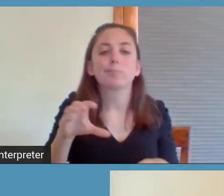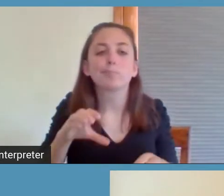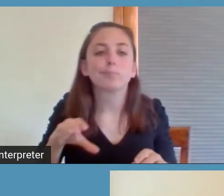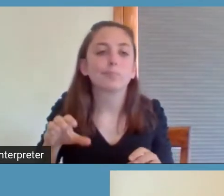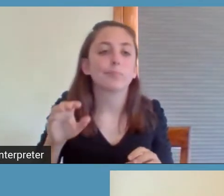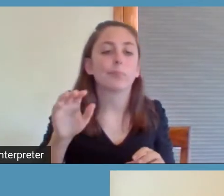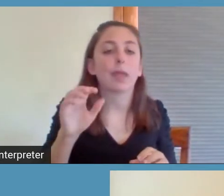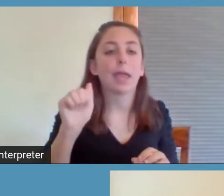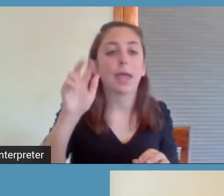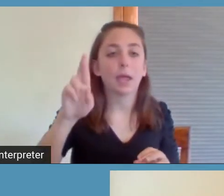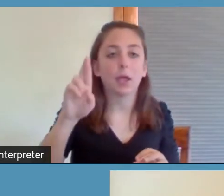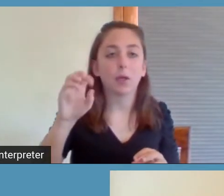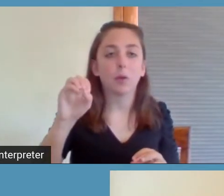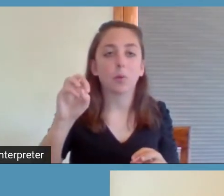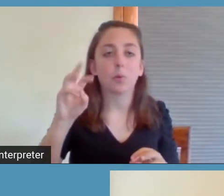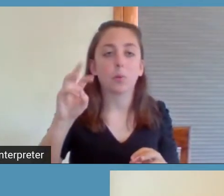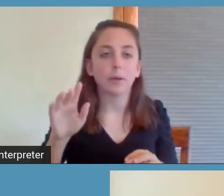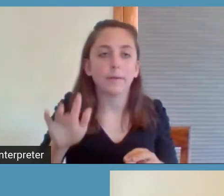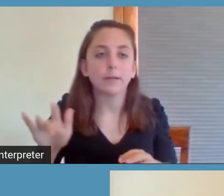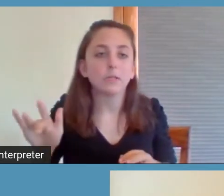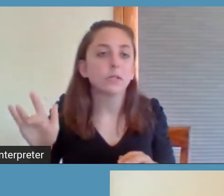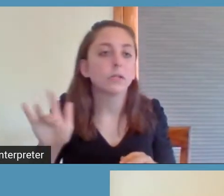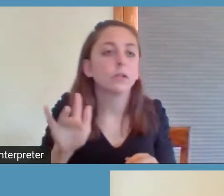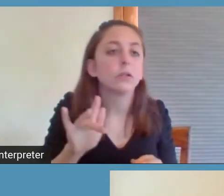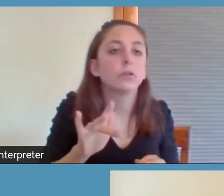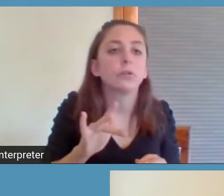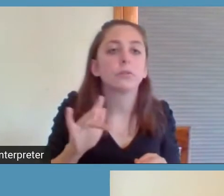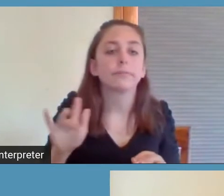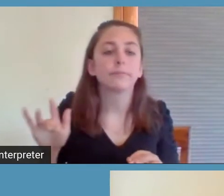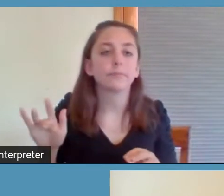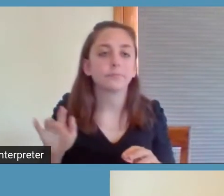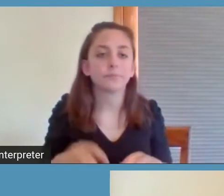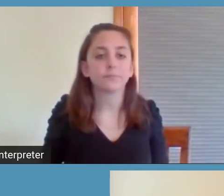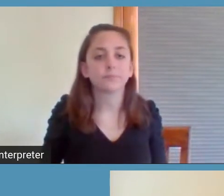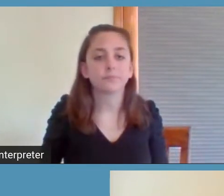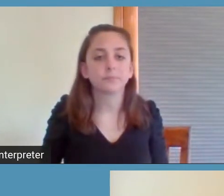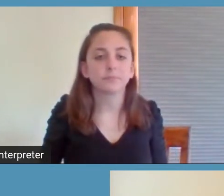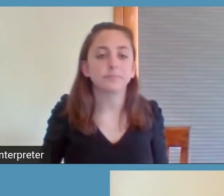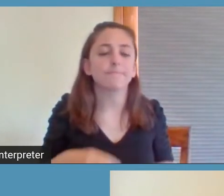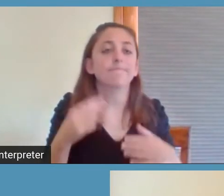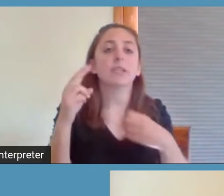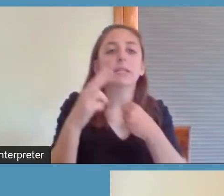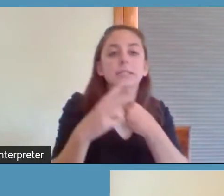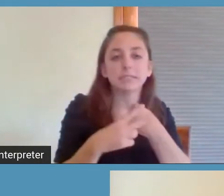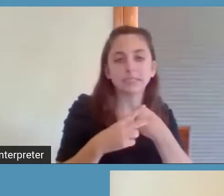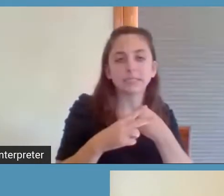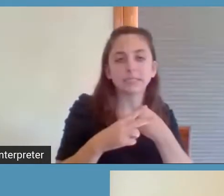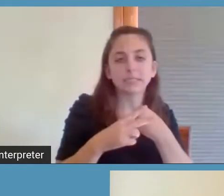the gallery and then save that you know as a video uh file um so that's one way to do it